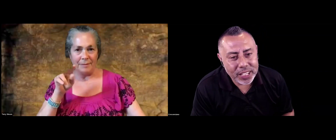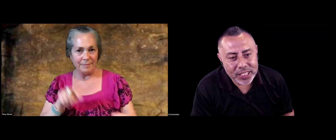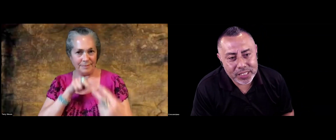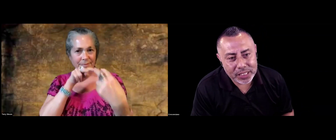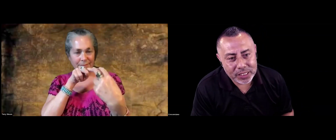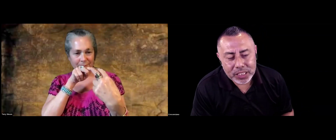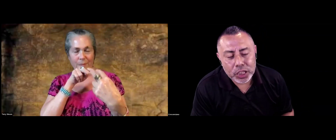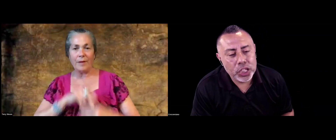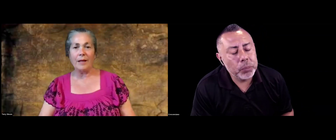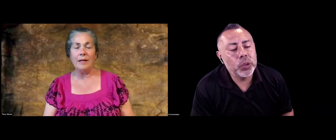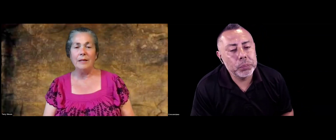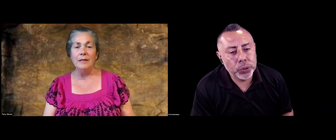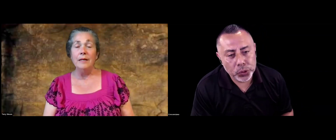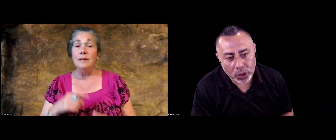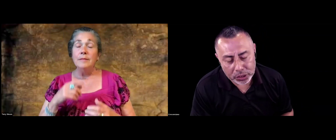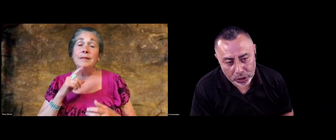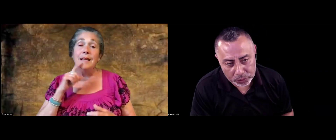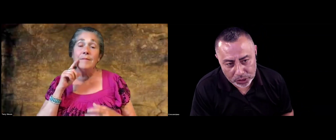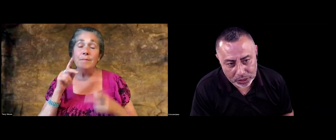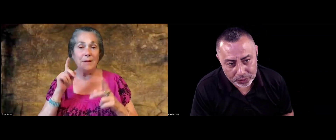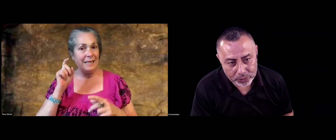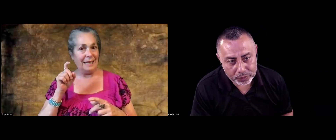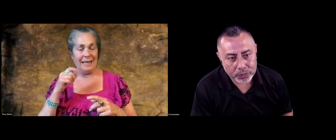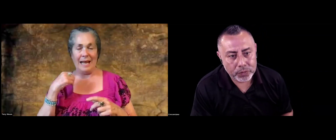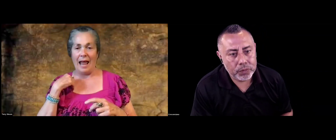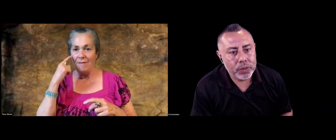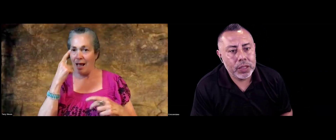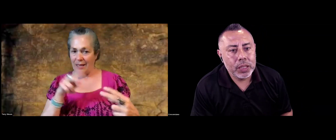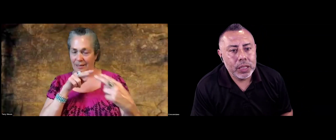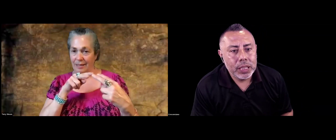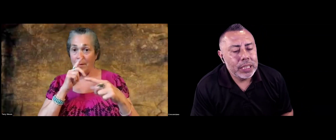I contact number one protocol in our community.